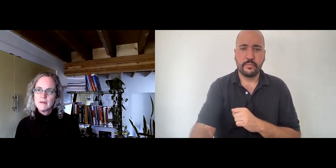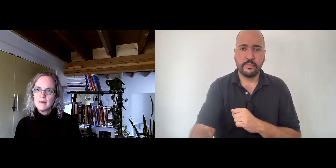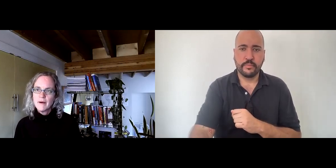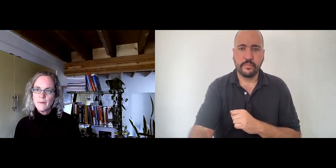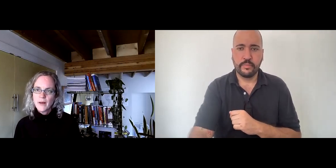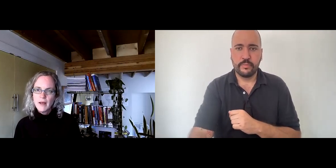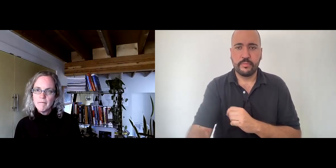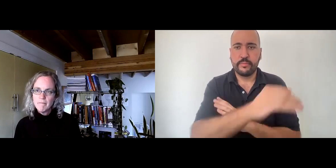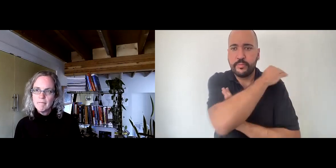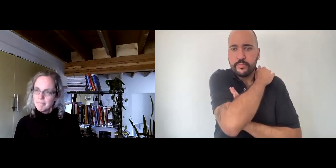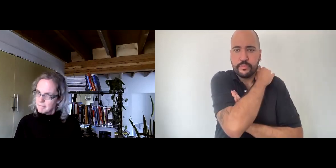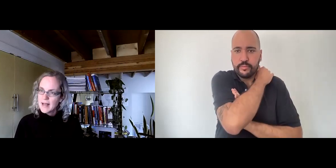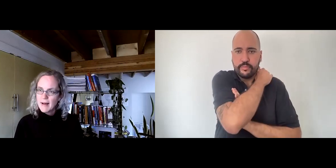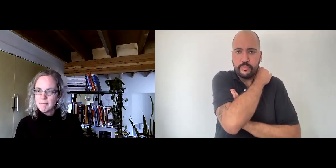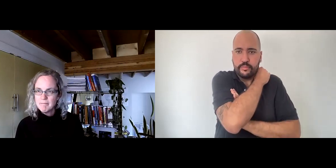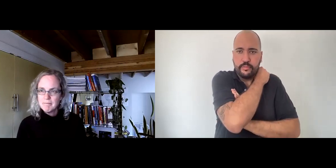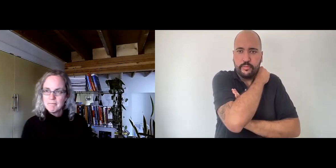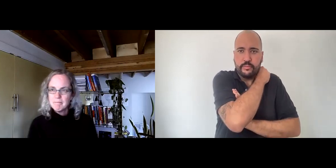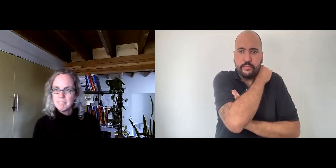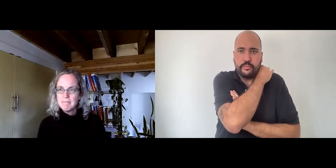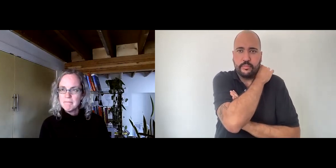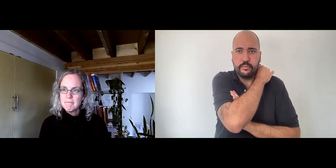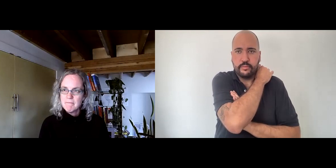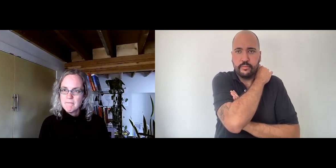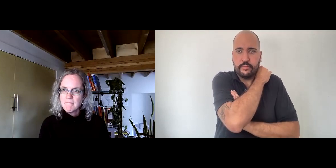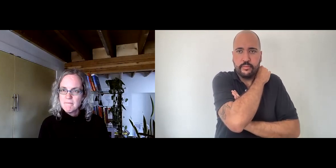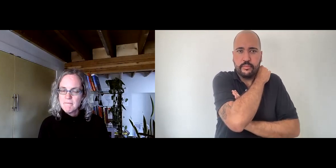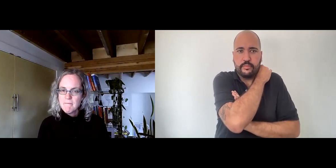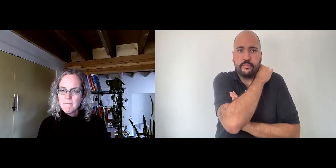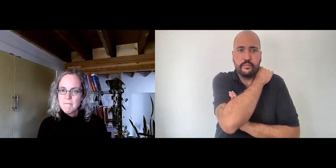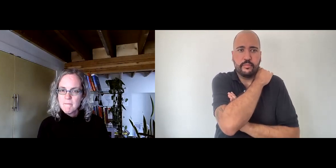Okay. Yeah. Great. Thank you so much, Molly. I'm gonna go ahead and save the other questions for the end of the presentation. Thank you.